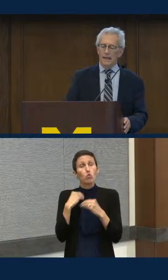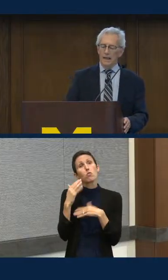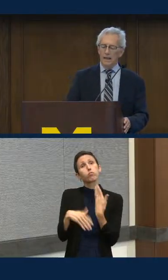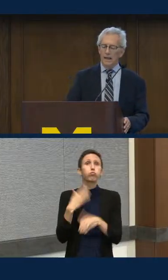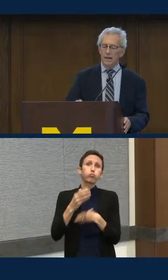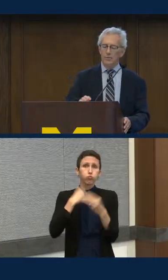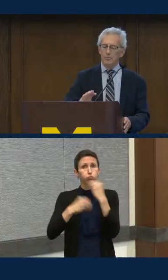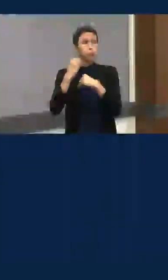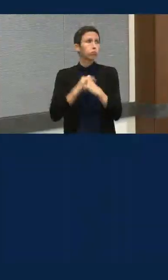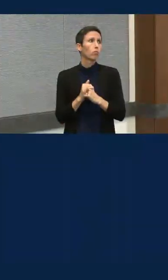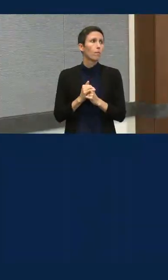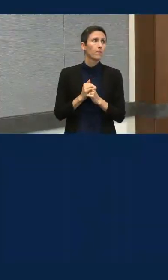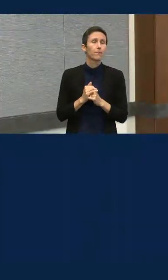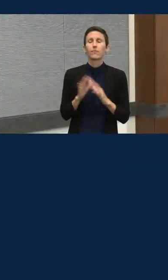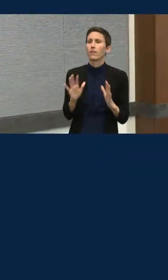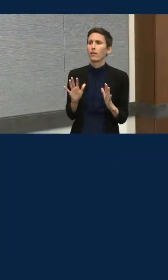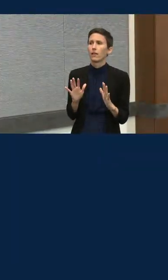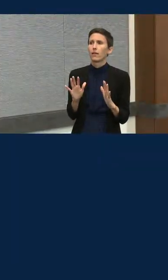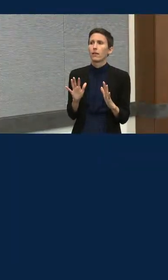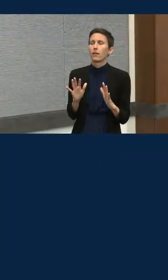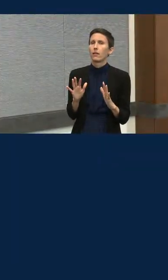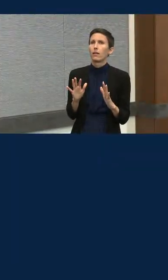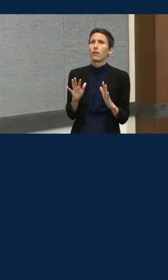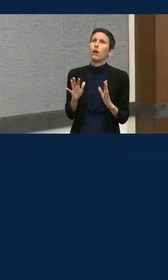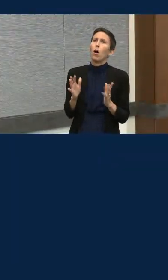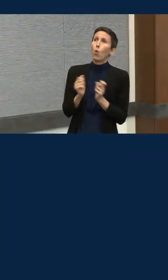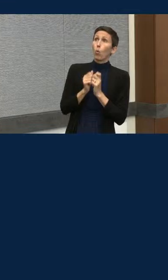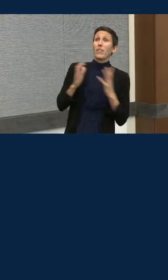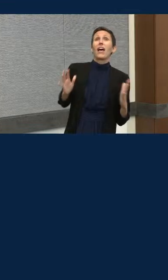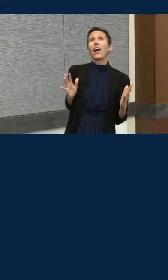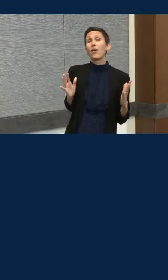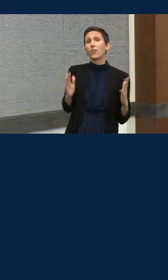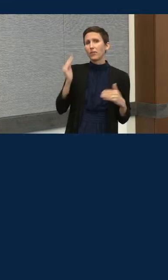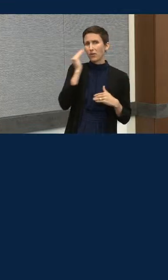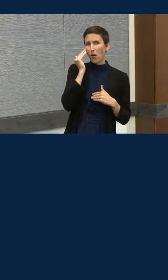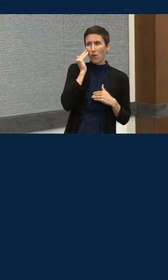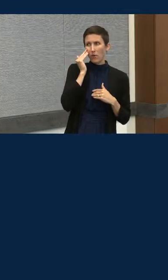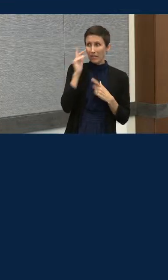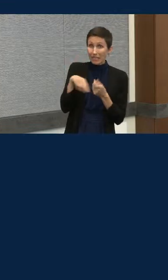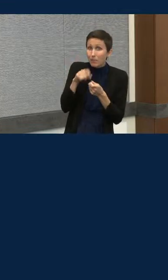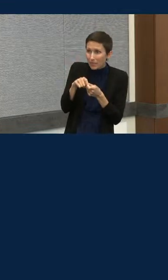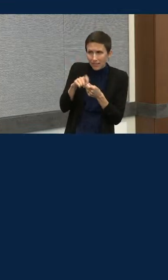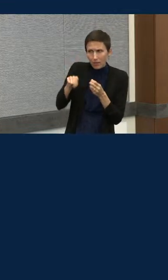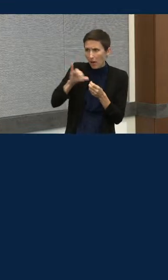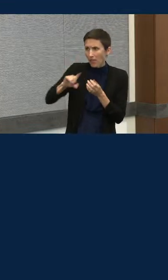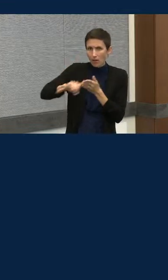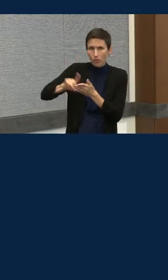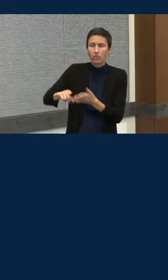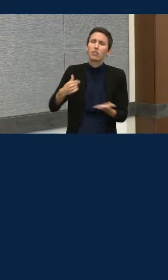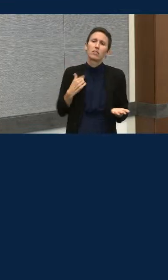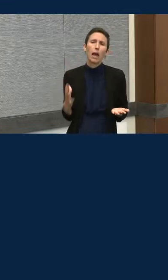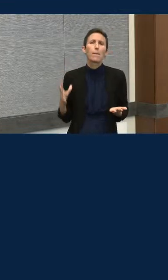food. At first blush, without knowing these specific studies, I'm going to